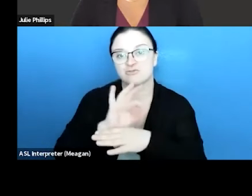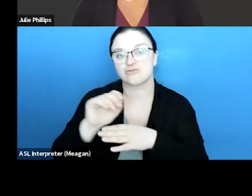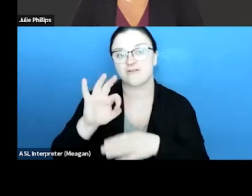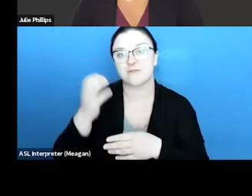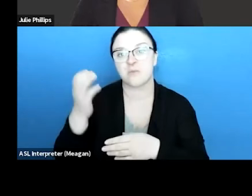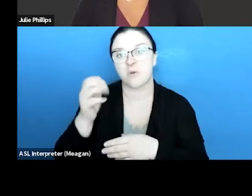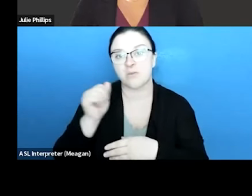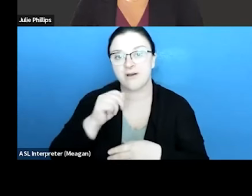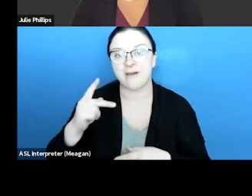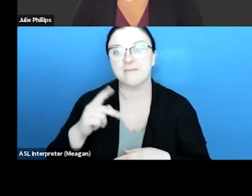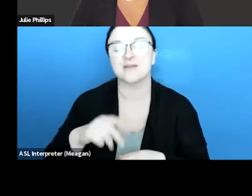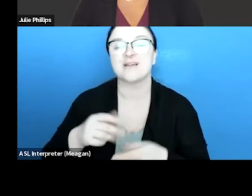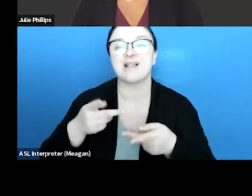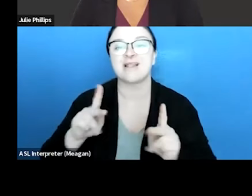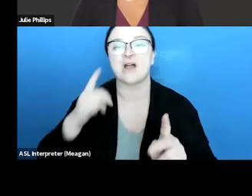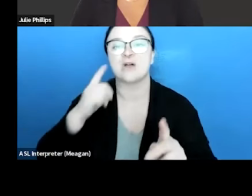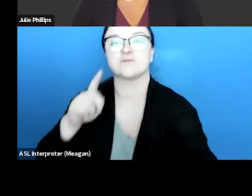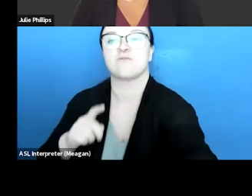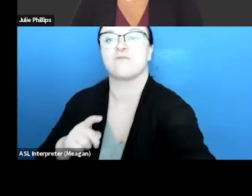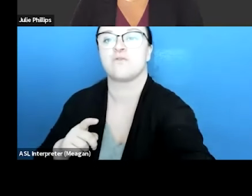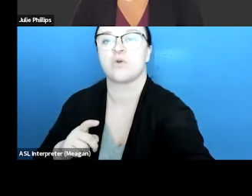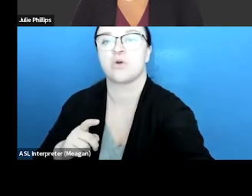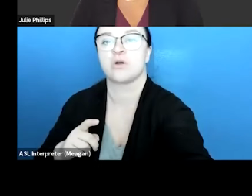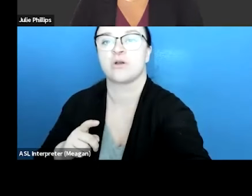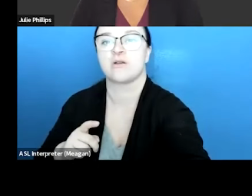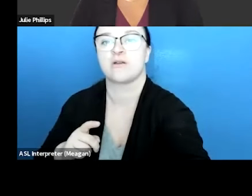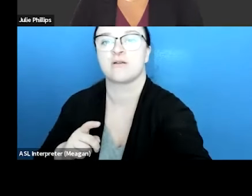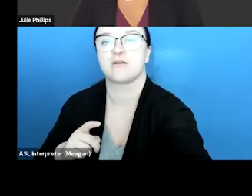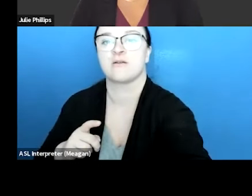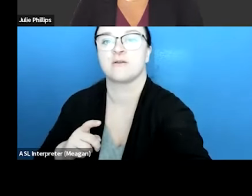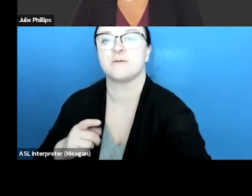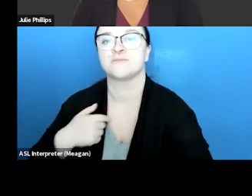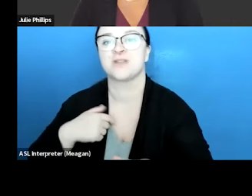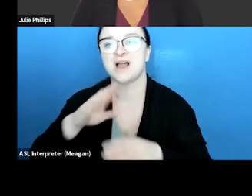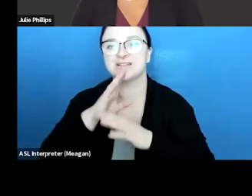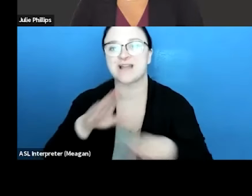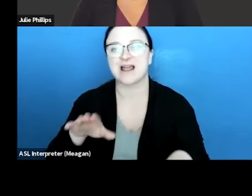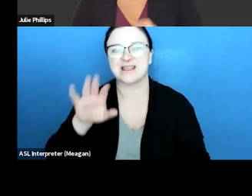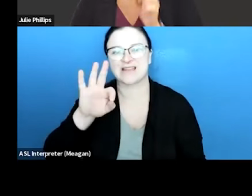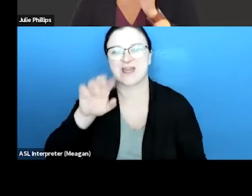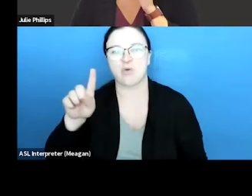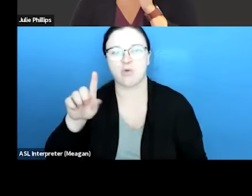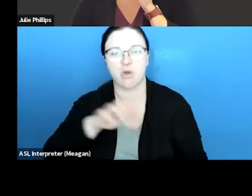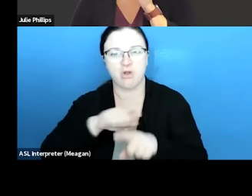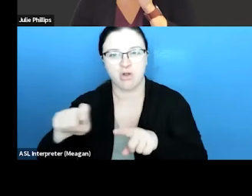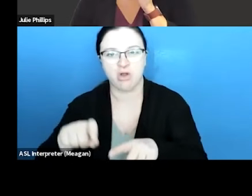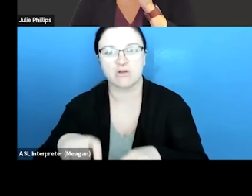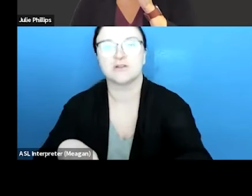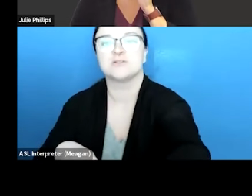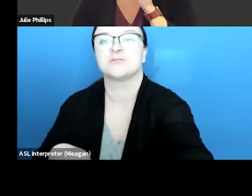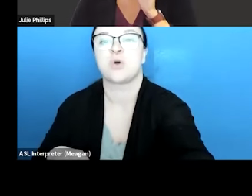is that it allows for a silent 911 call. So imagine if you're in a situation,